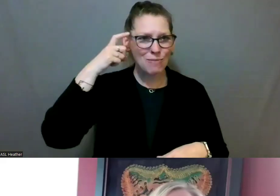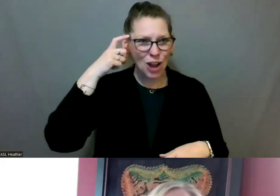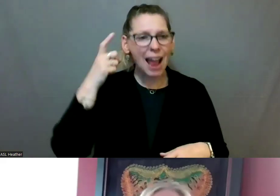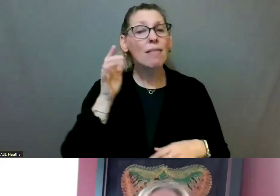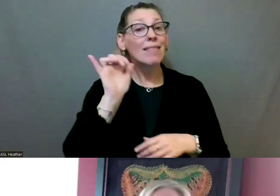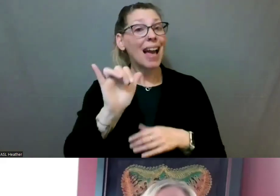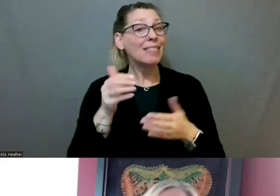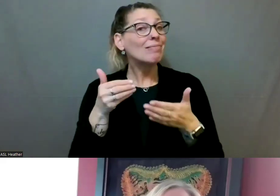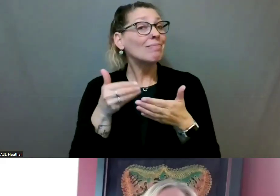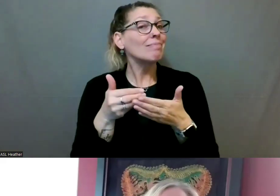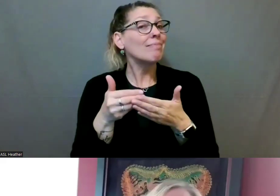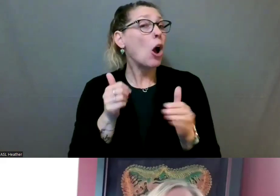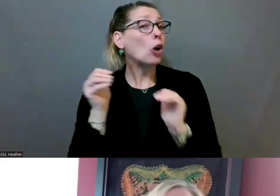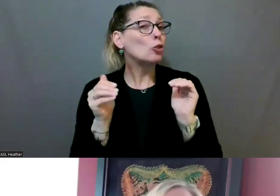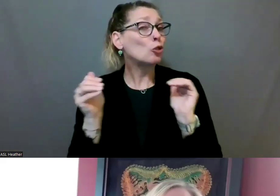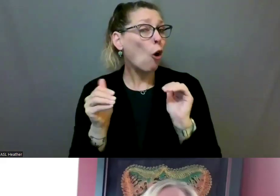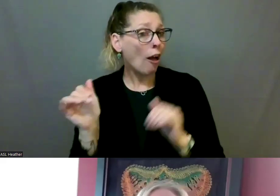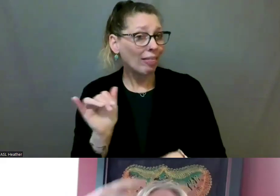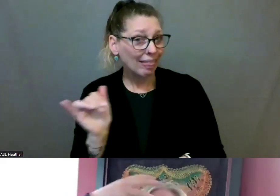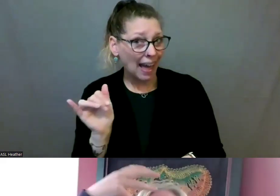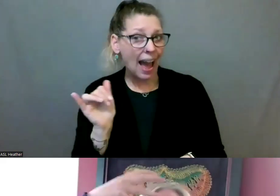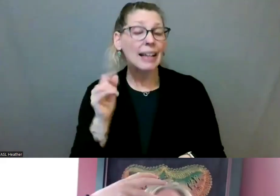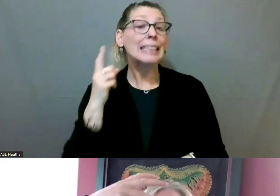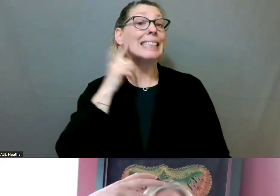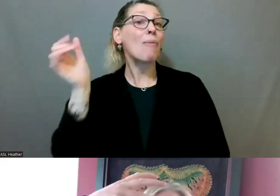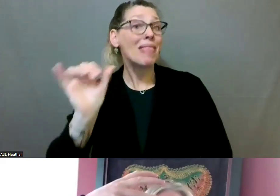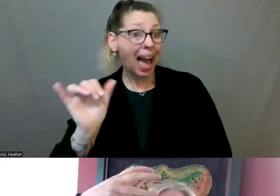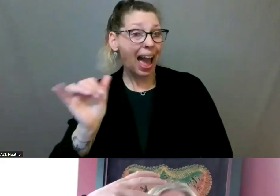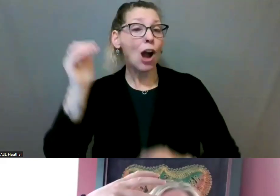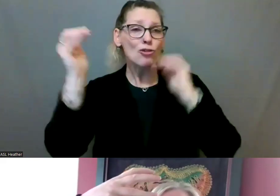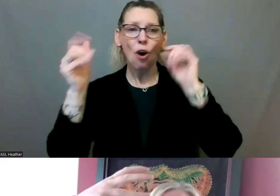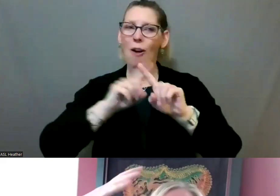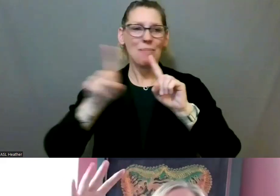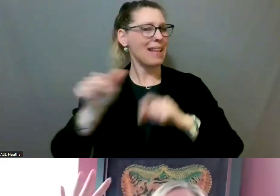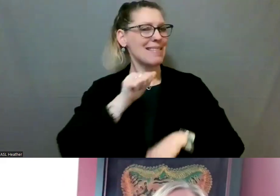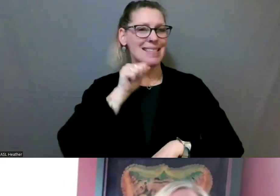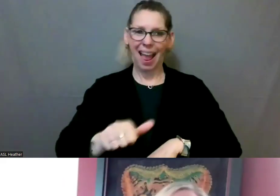so they will sound very adultlike, but they won't be in that front of brain place where you can